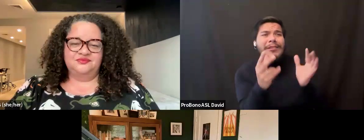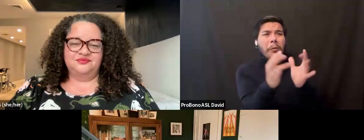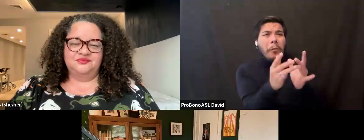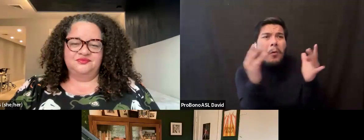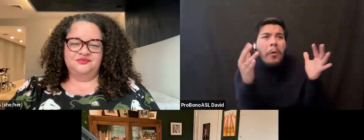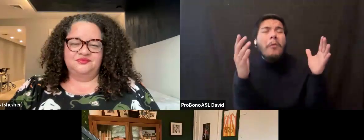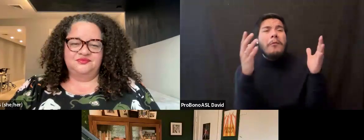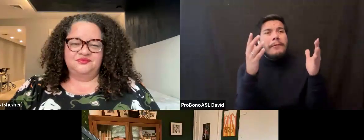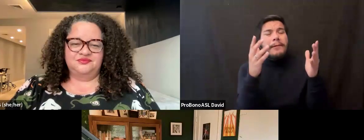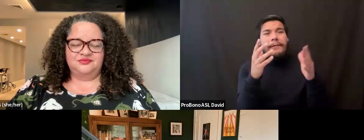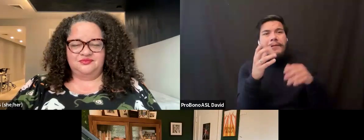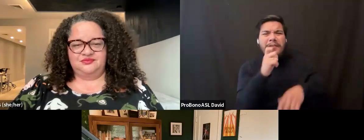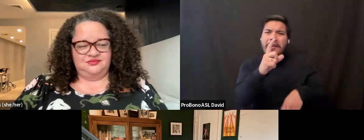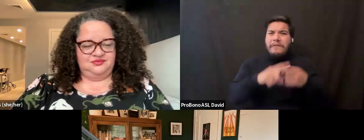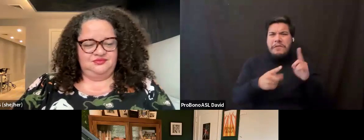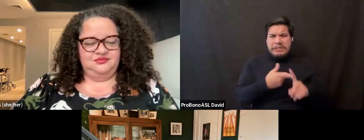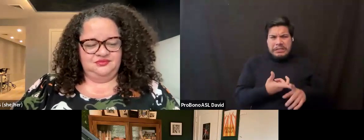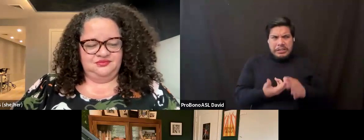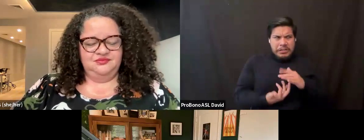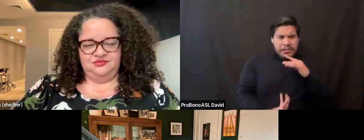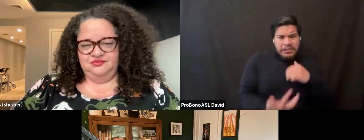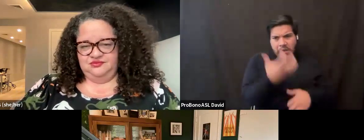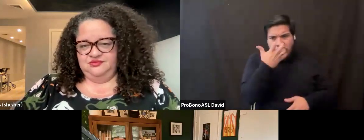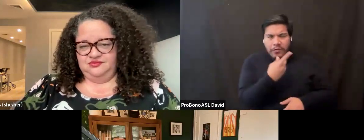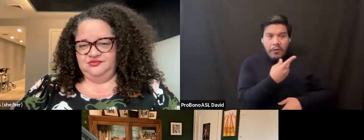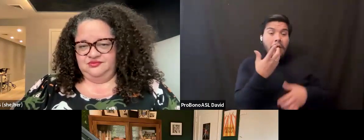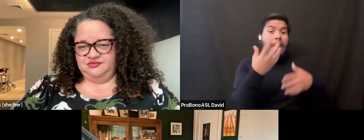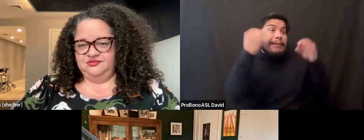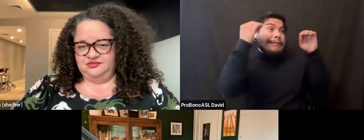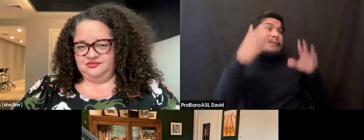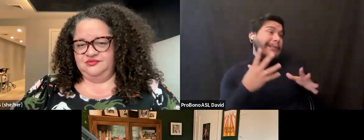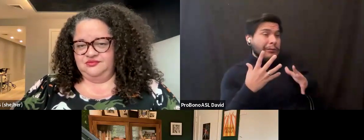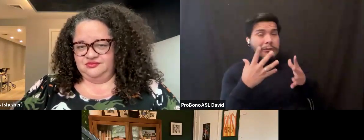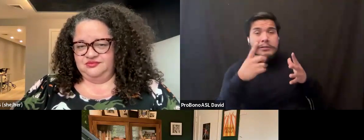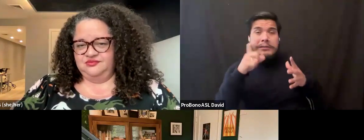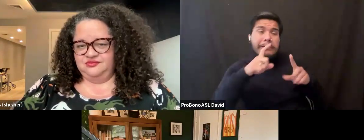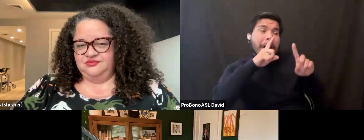really angry with you, not a teacher who's there to answer a bunch of questions, not any of that sort of stuff.